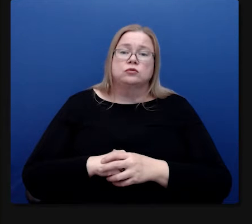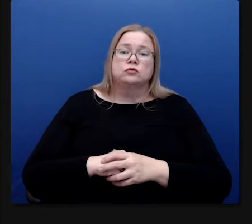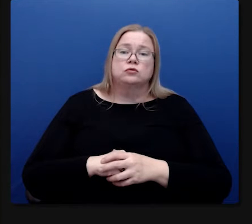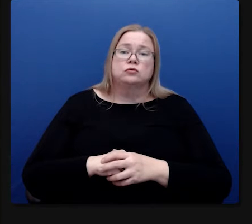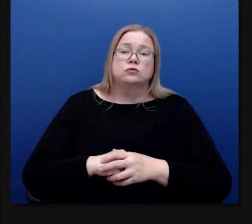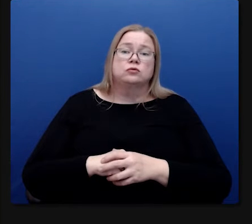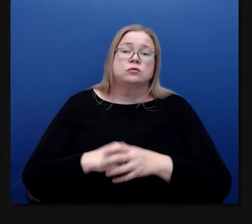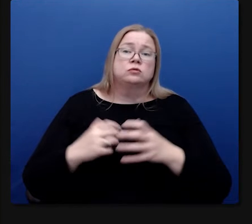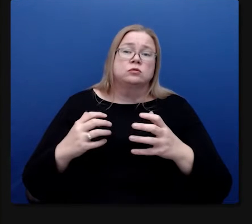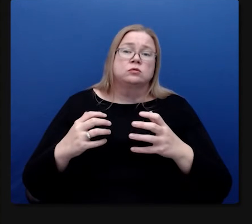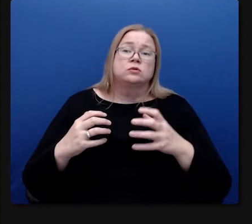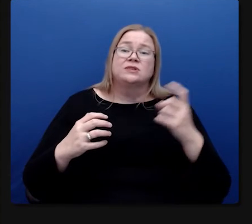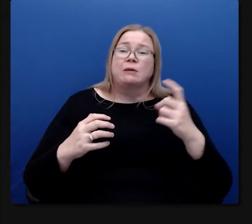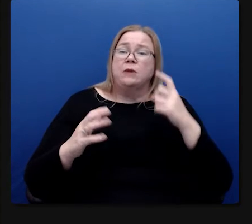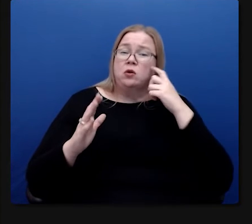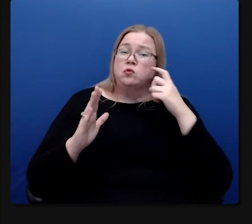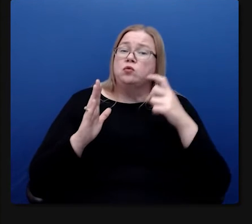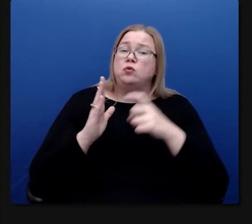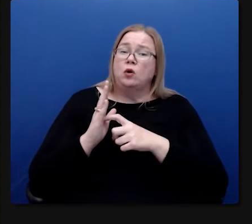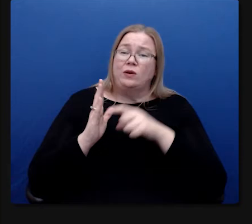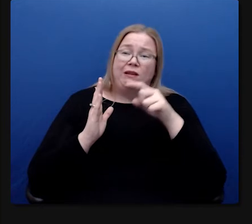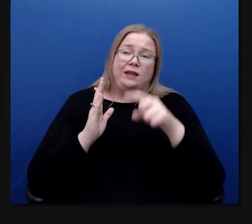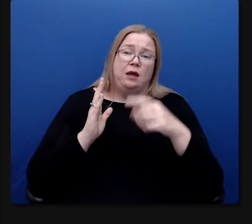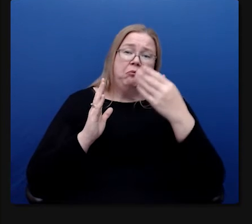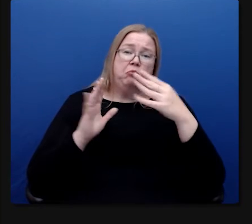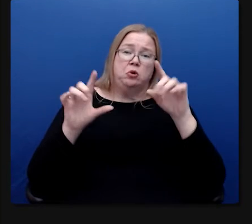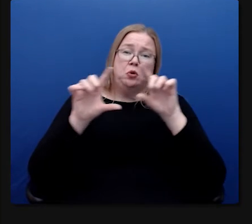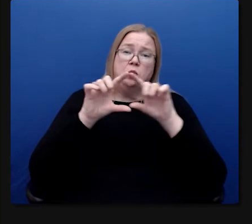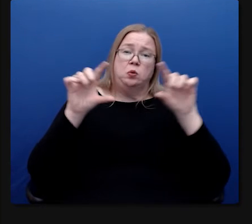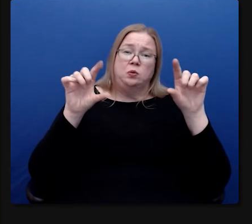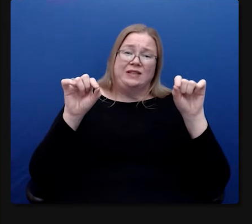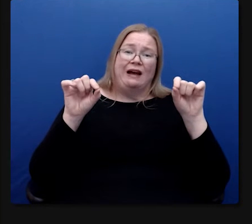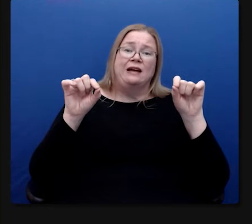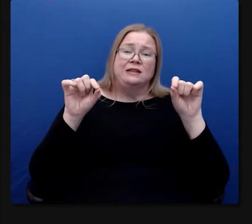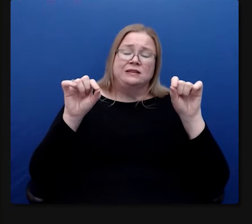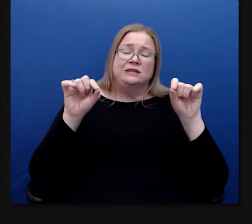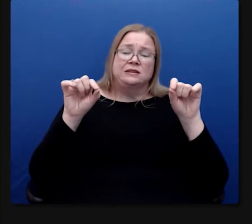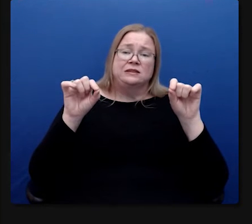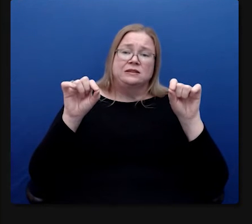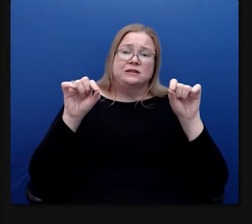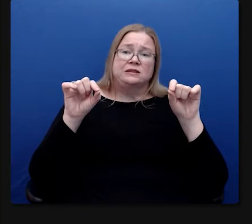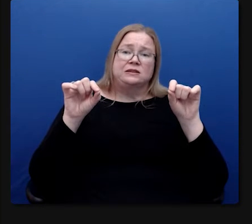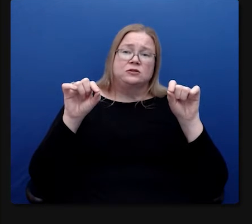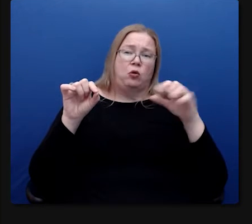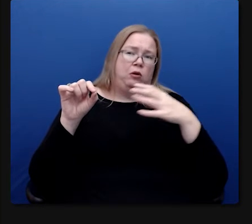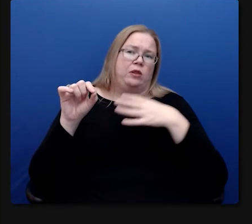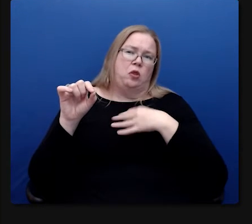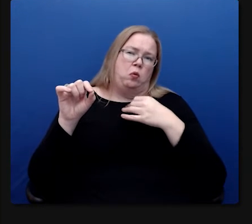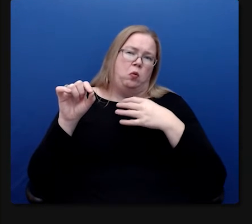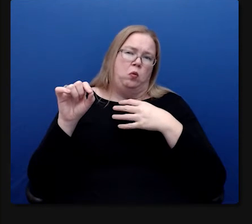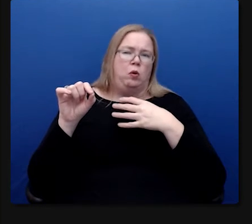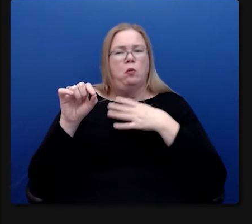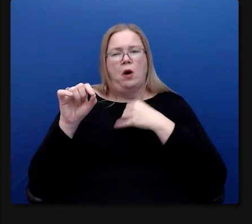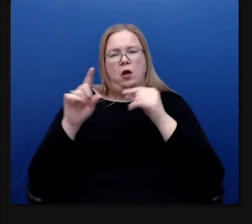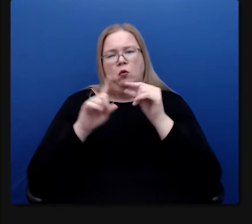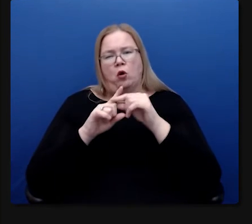And something to note is this blue text at the top here, or white text on a blue background,